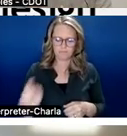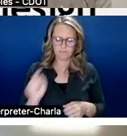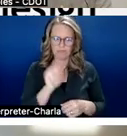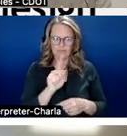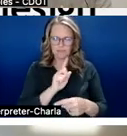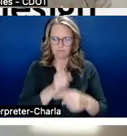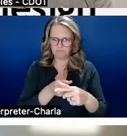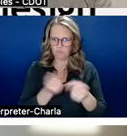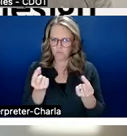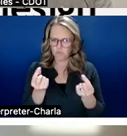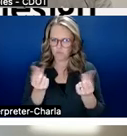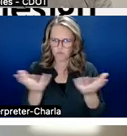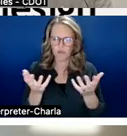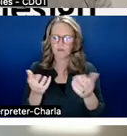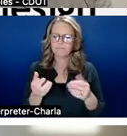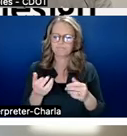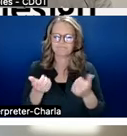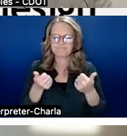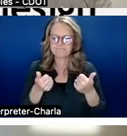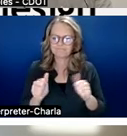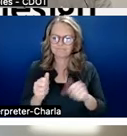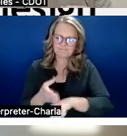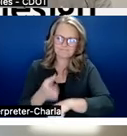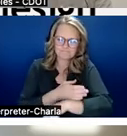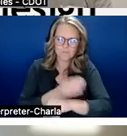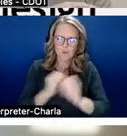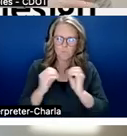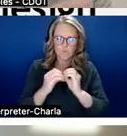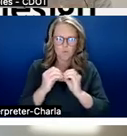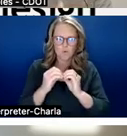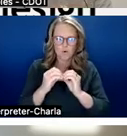is really trying to better organize where movements occur.